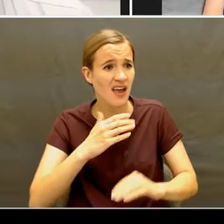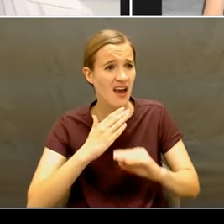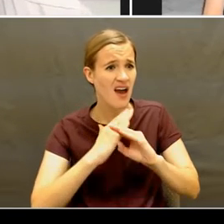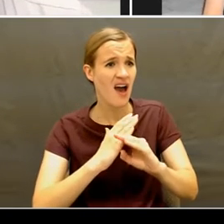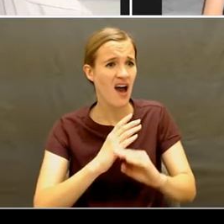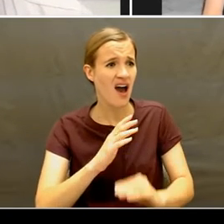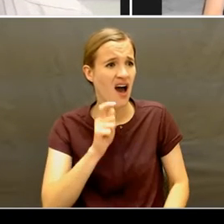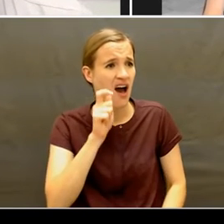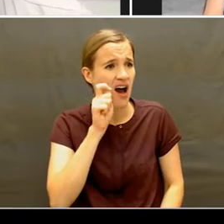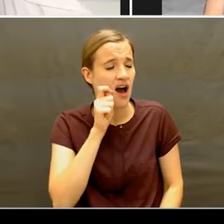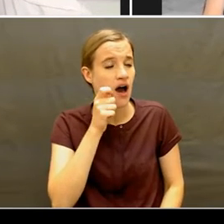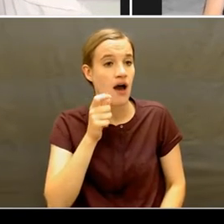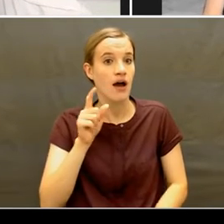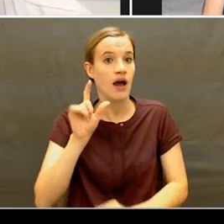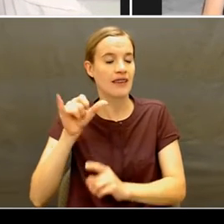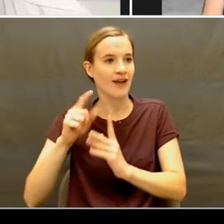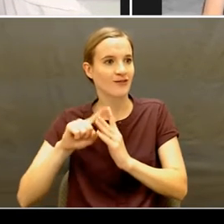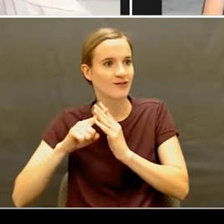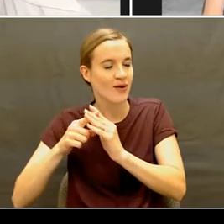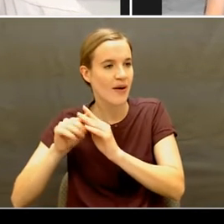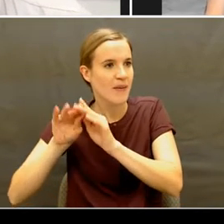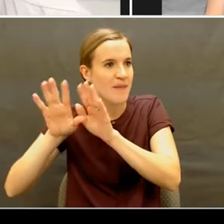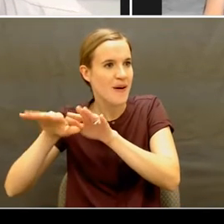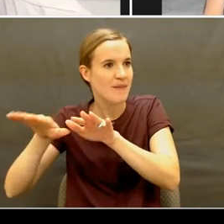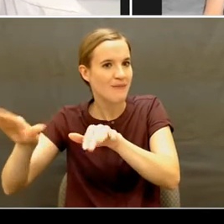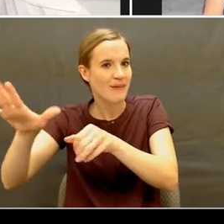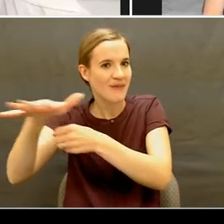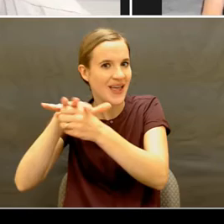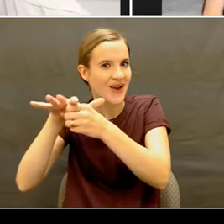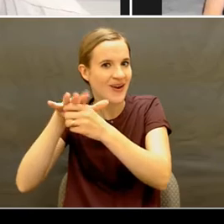of the world because of that, what we did.